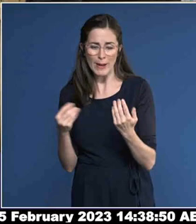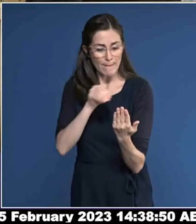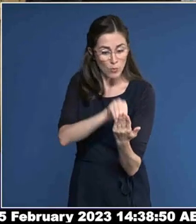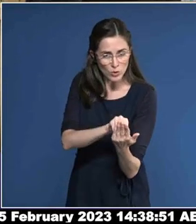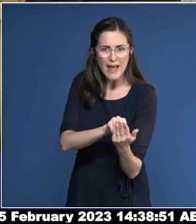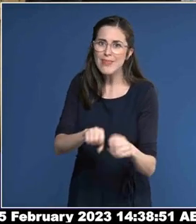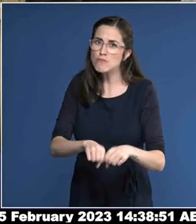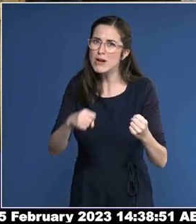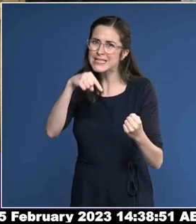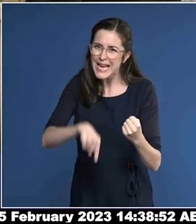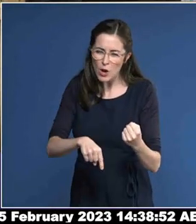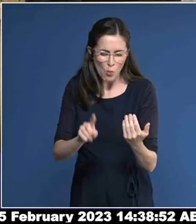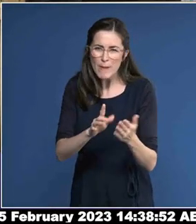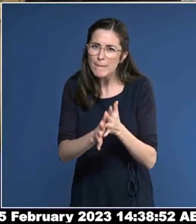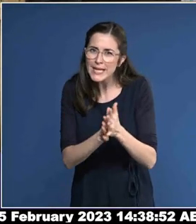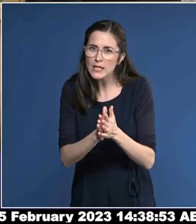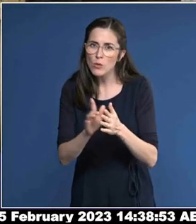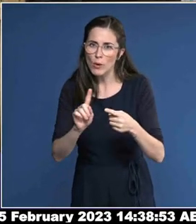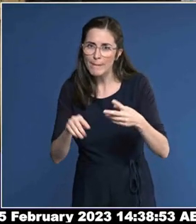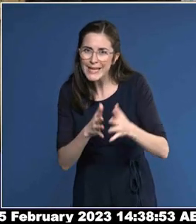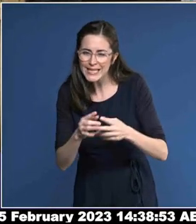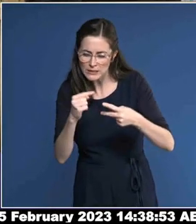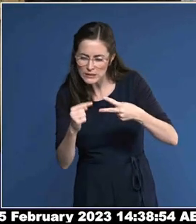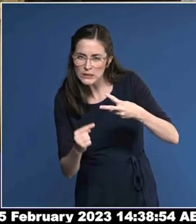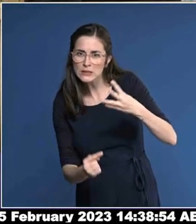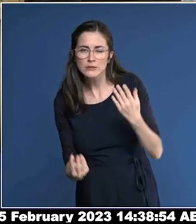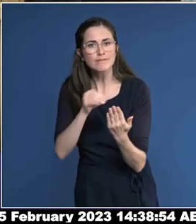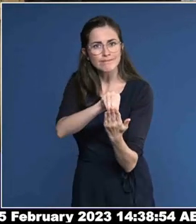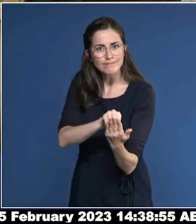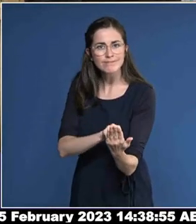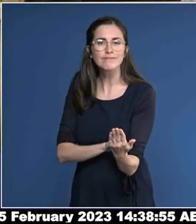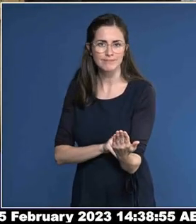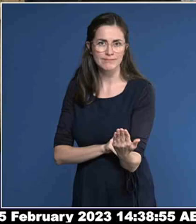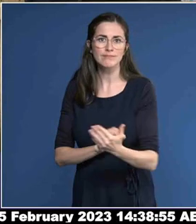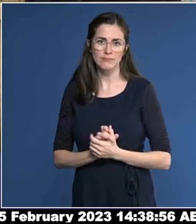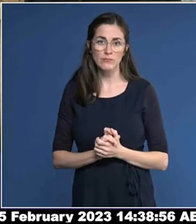more to a family violence situation from a general societal perspective rather than from